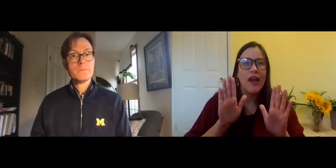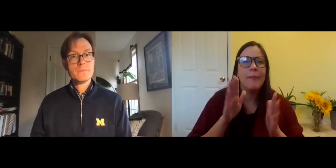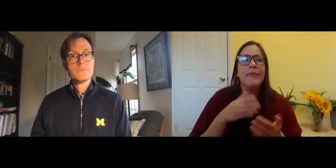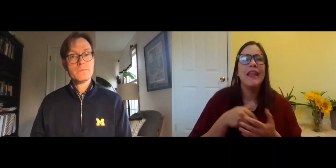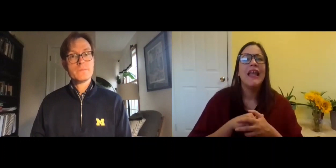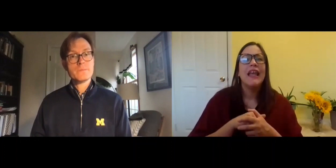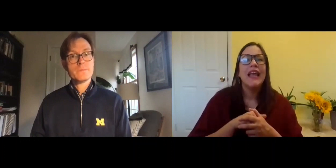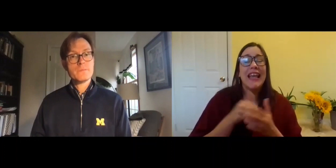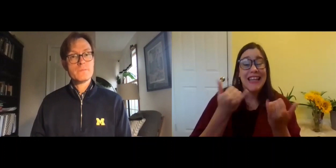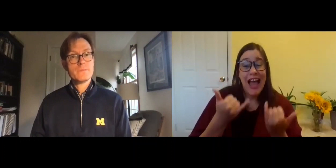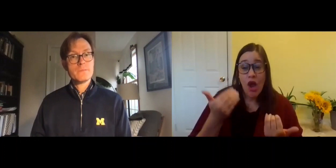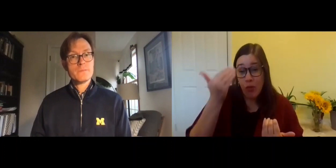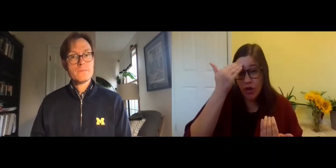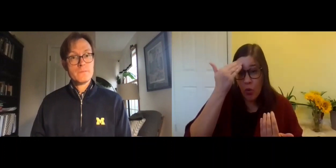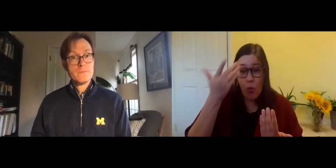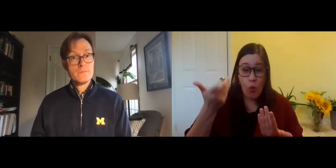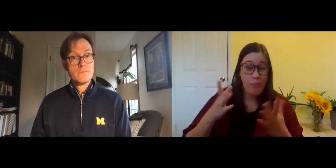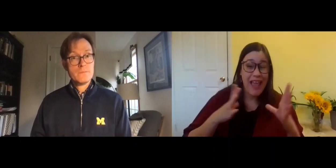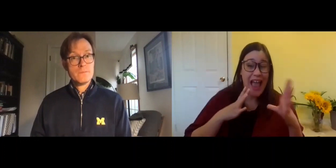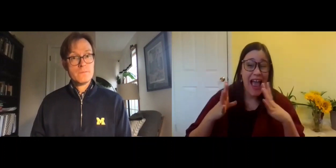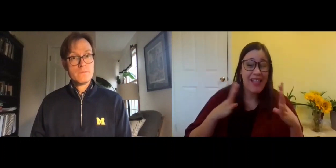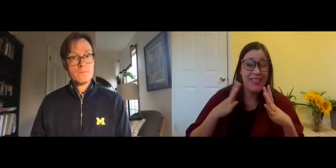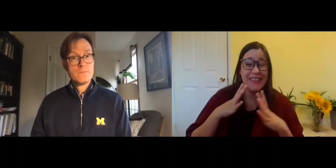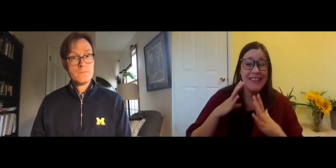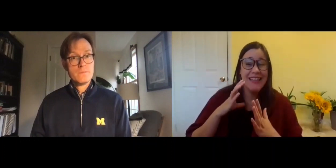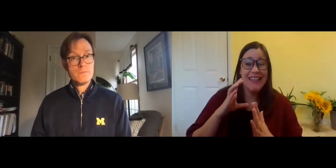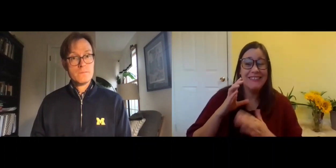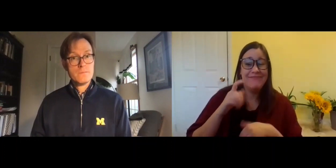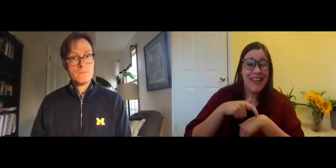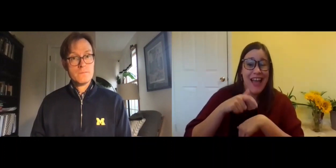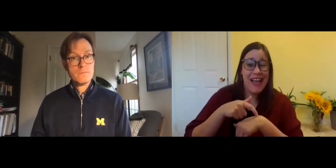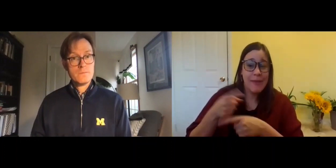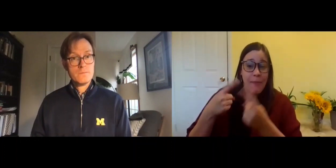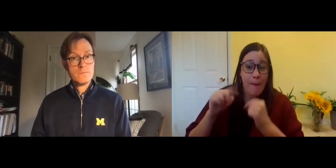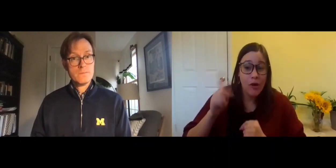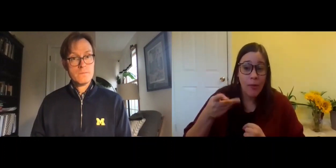you sit this one out.